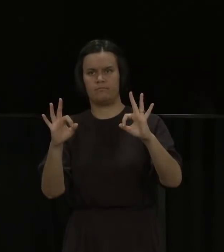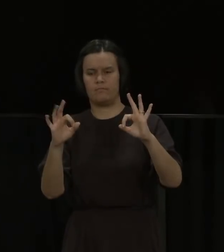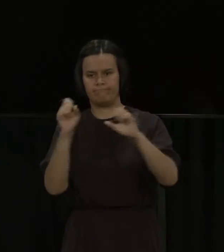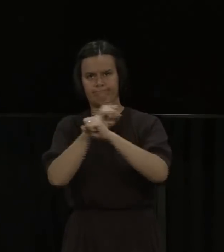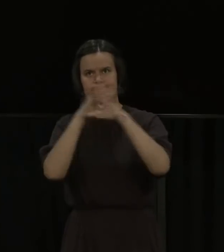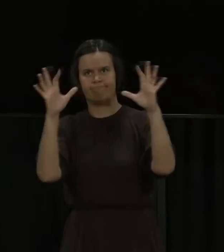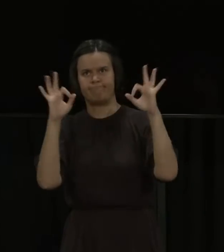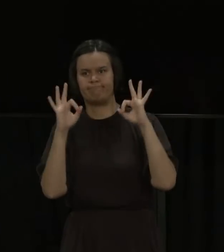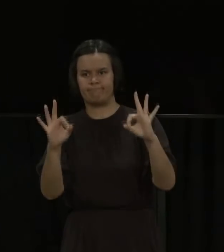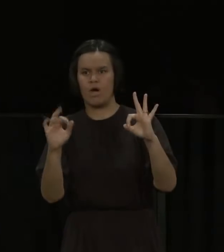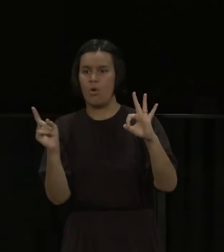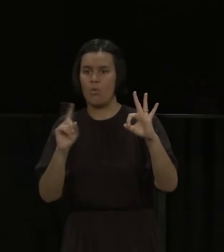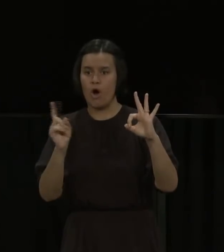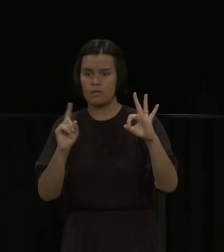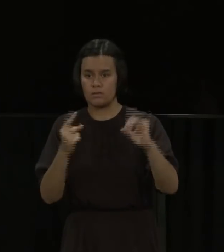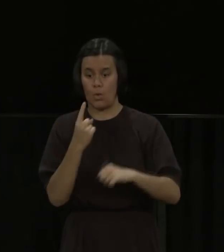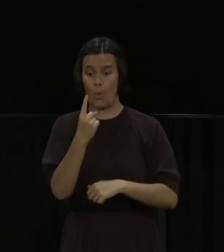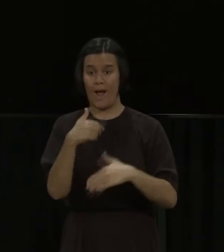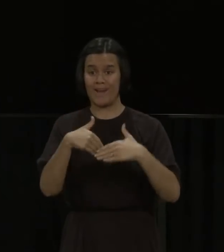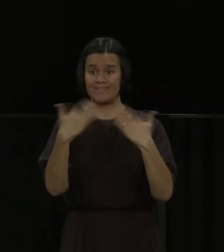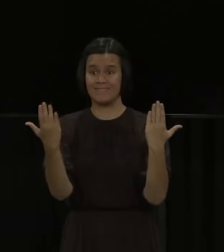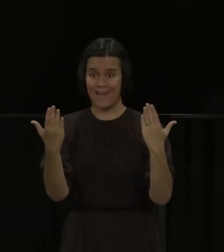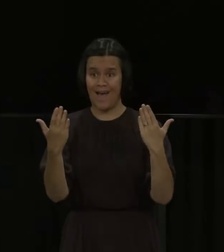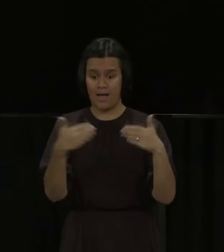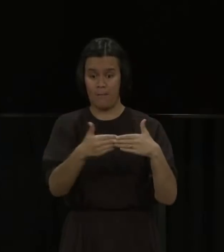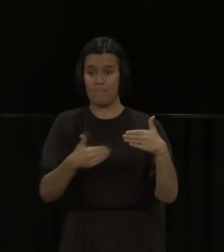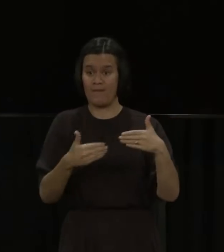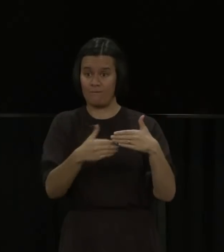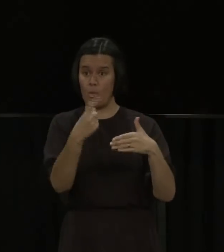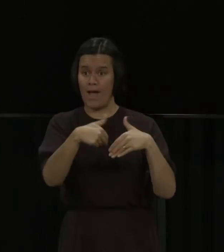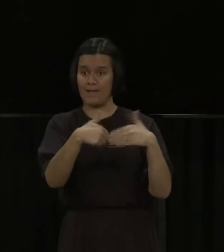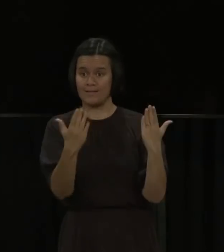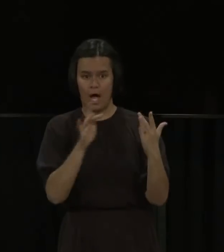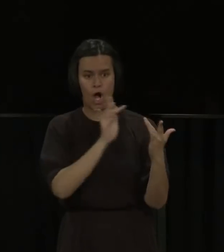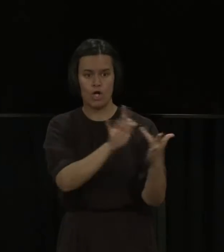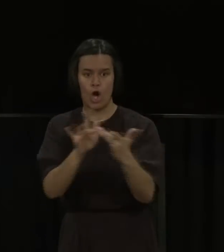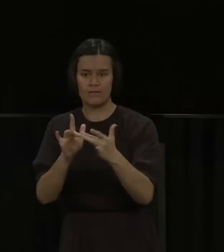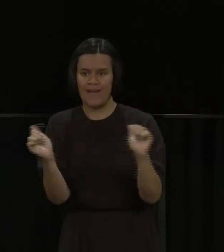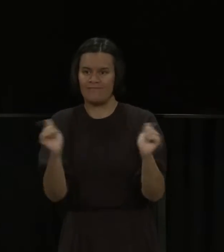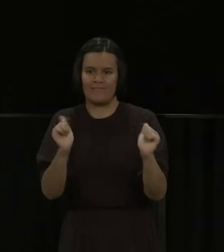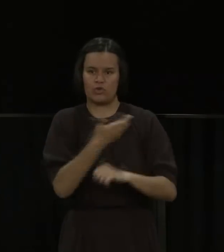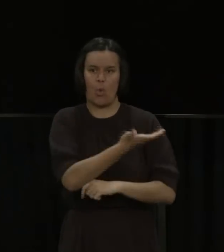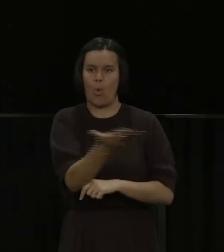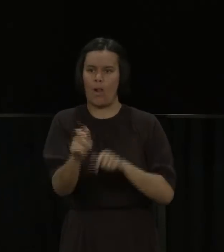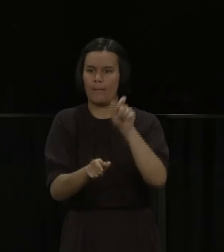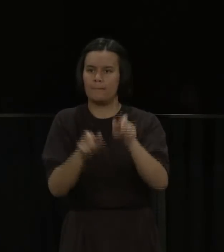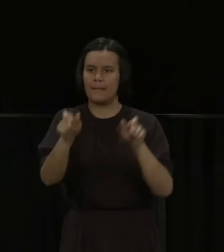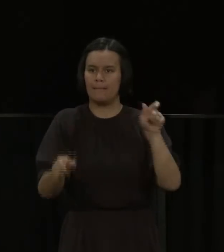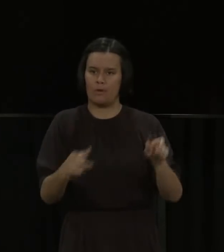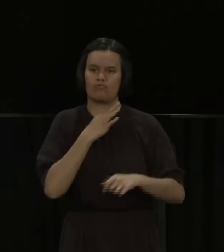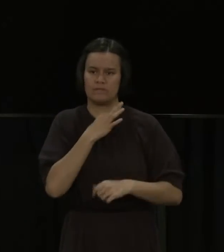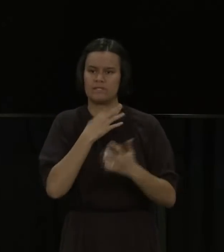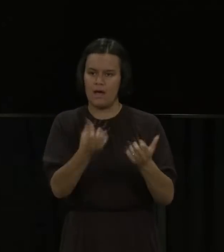back up to where we expect them